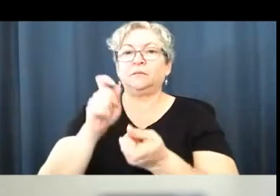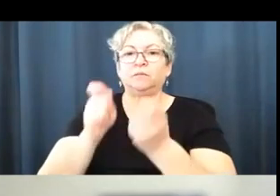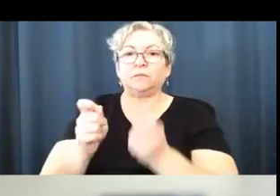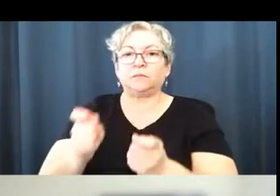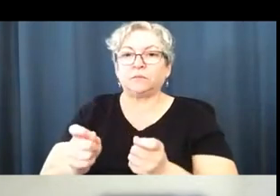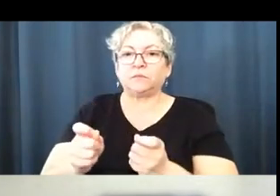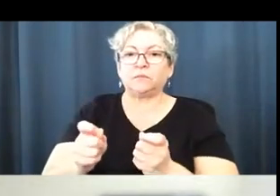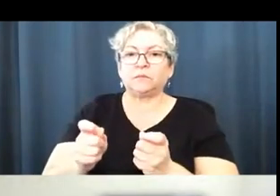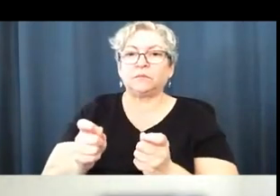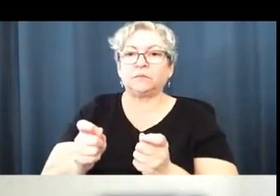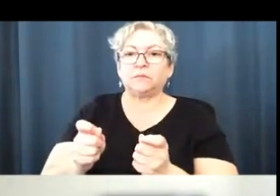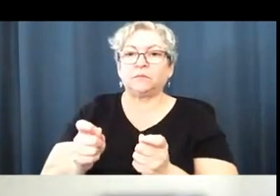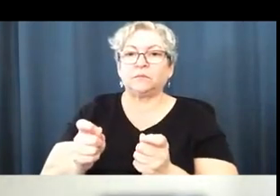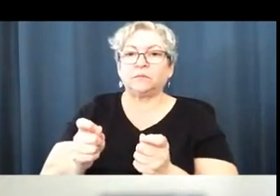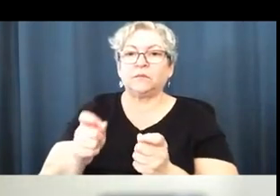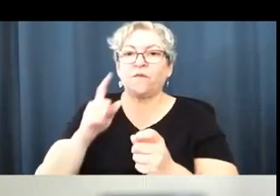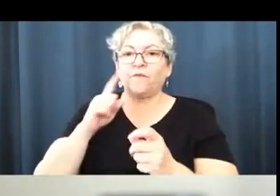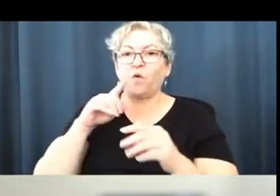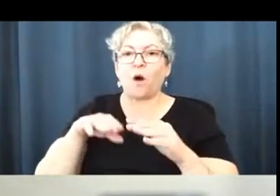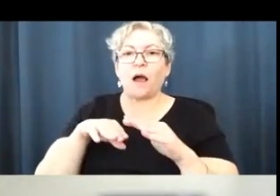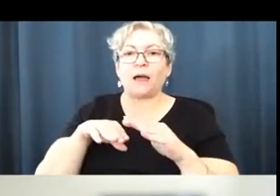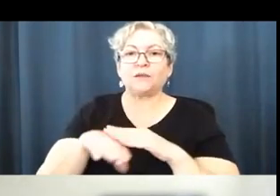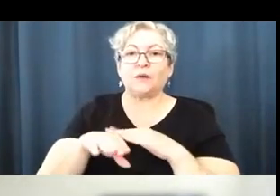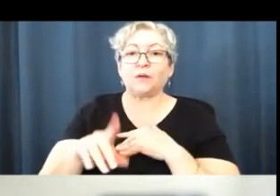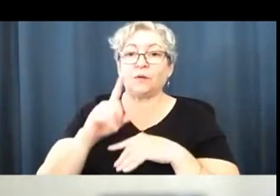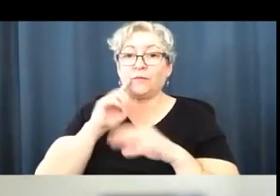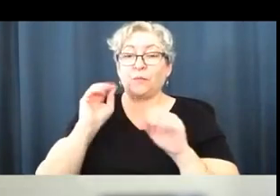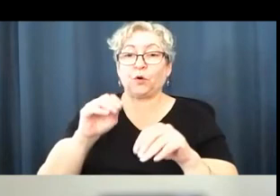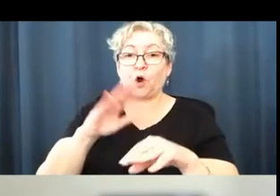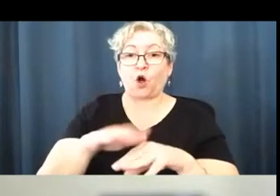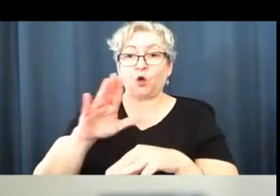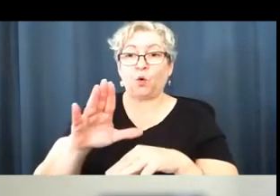because you're responsible, as soon as you put something on your site, you're responsible for its accessibility.